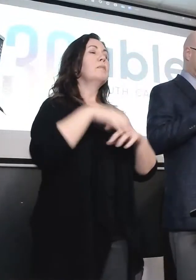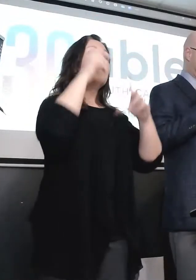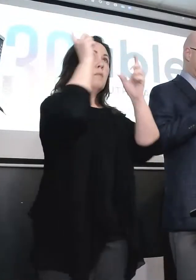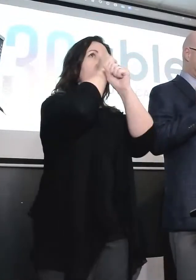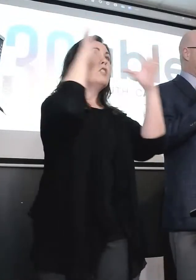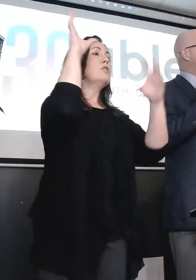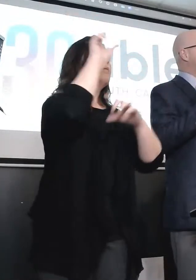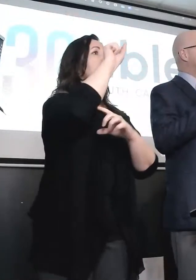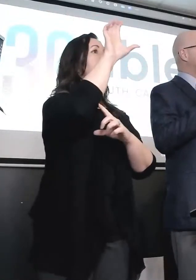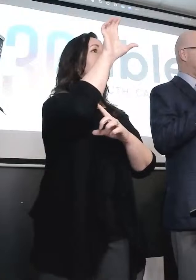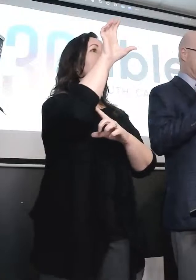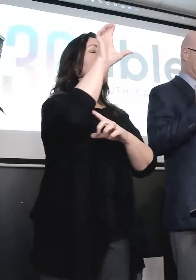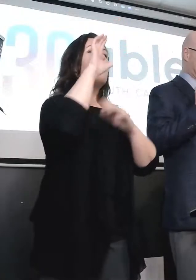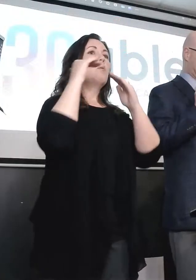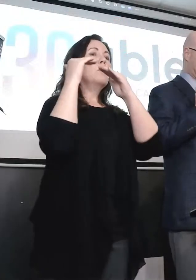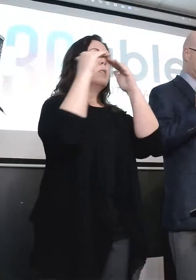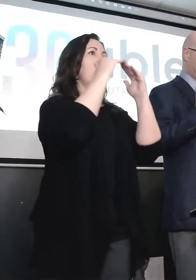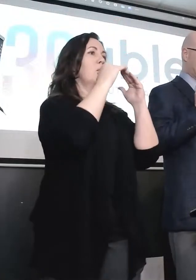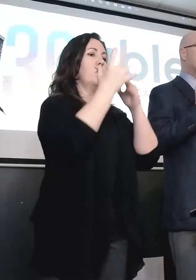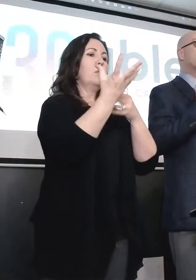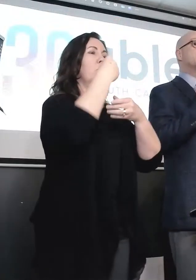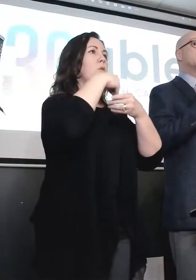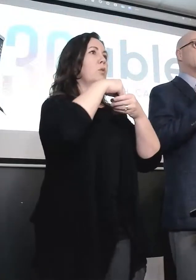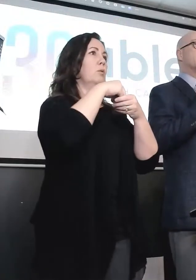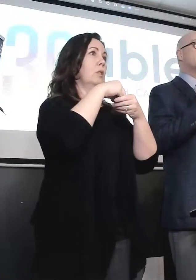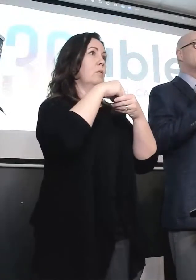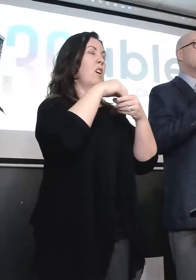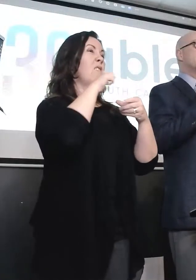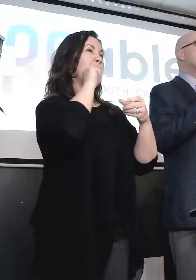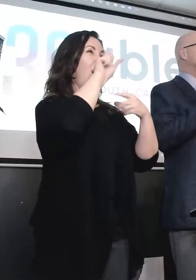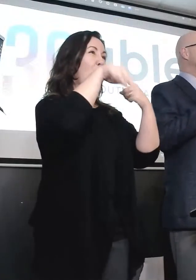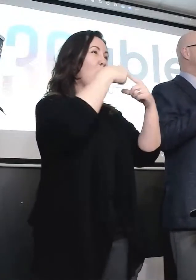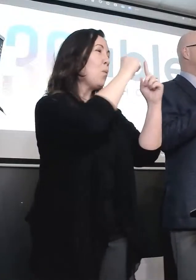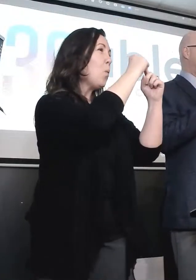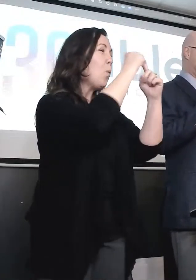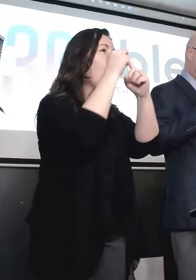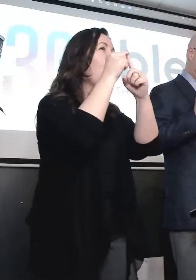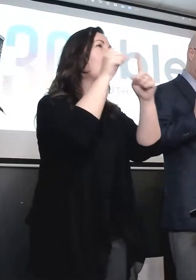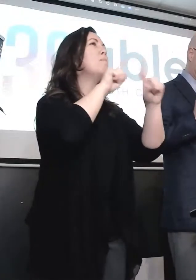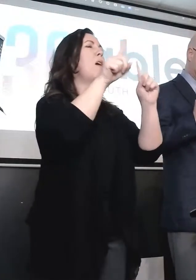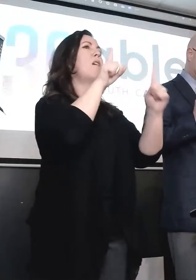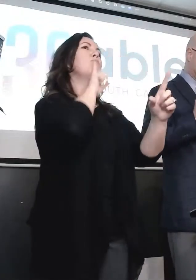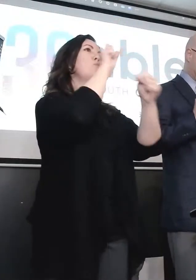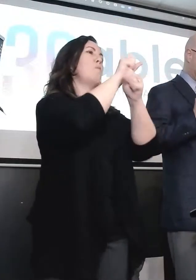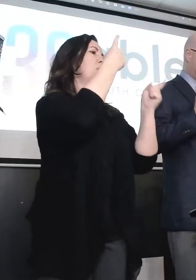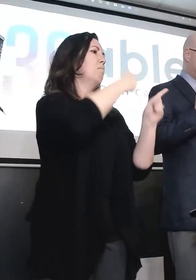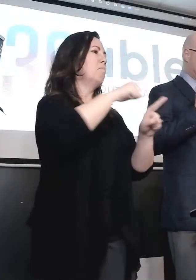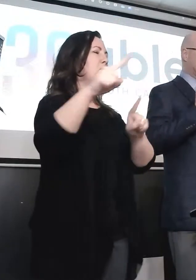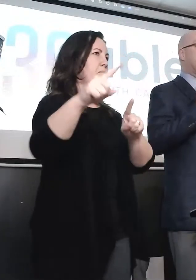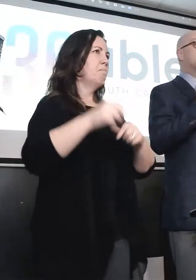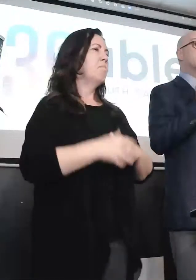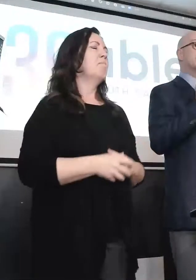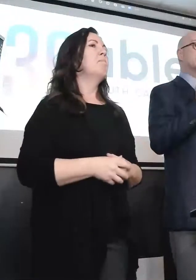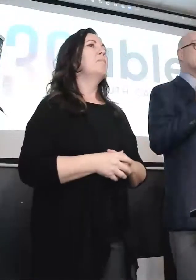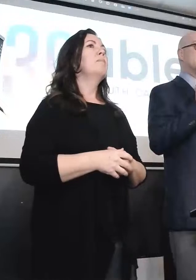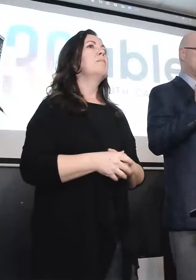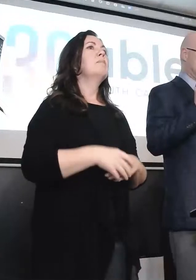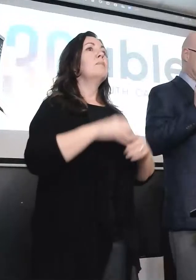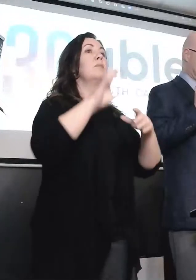Carolina where equity and inclusion wouldn't just be words but a lived reality. They founded Able